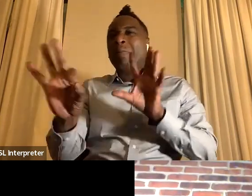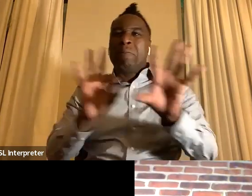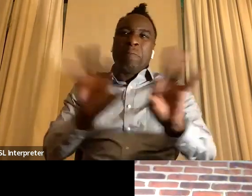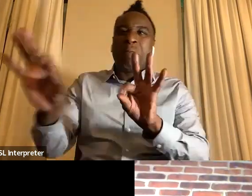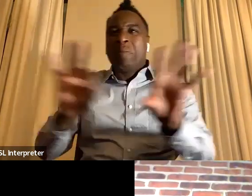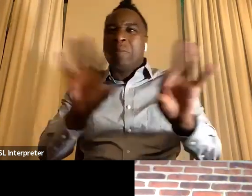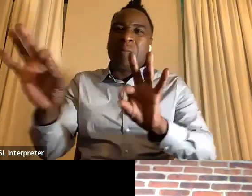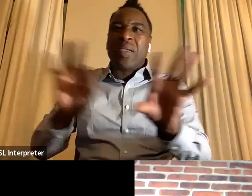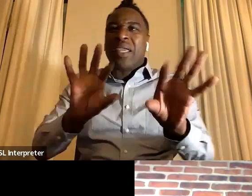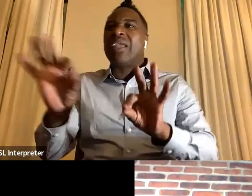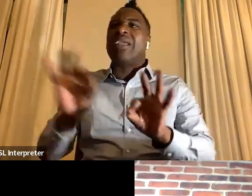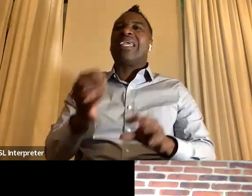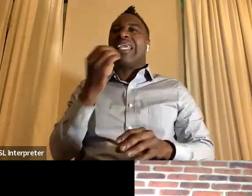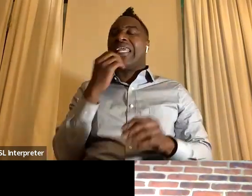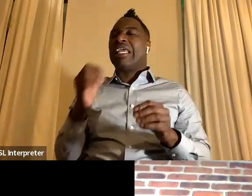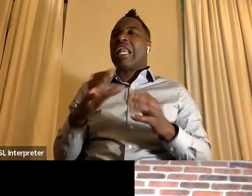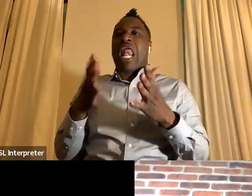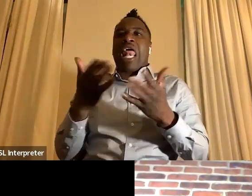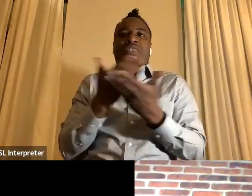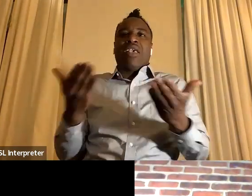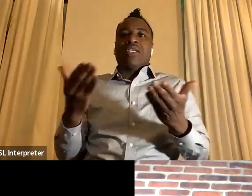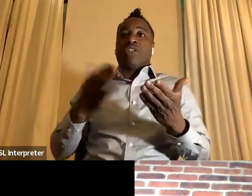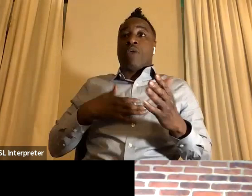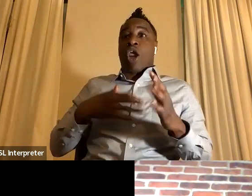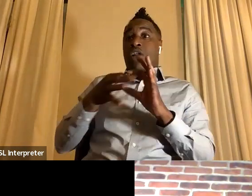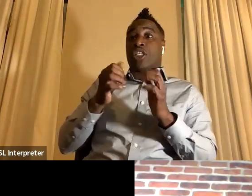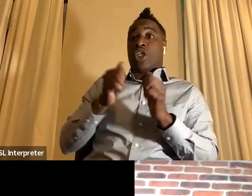And so my relationship with food was really the best growing up.